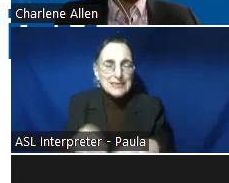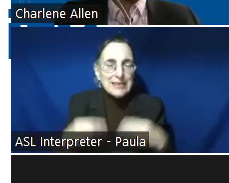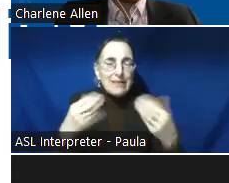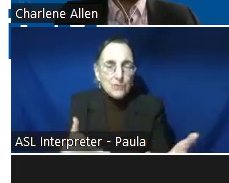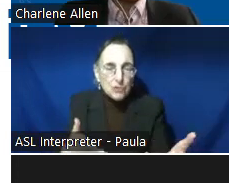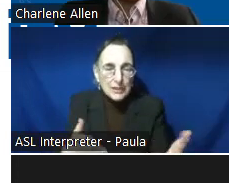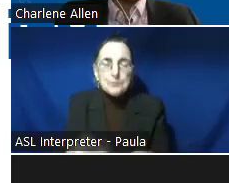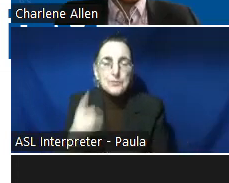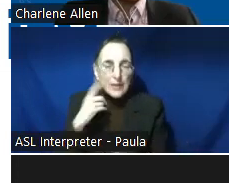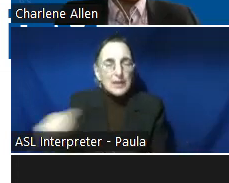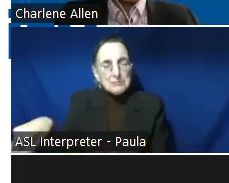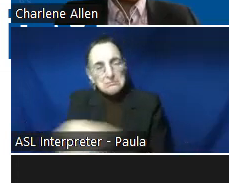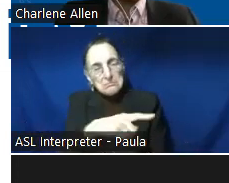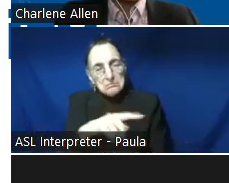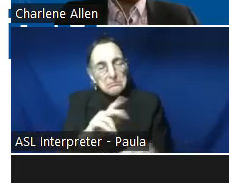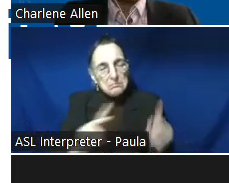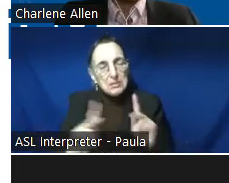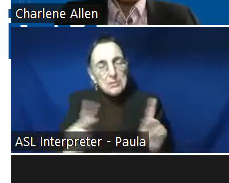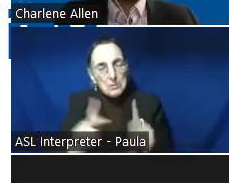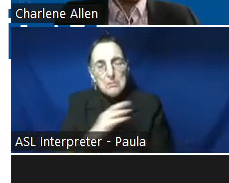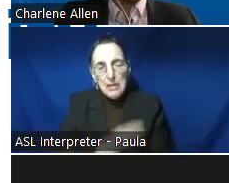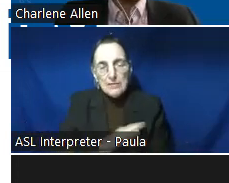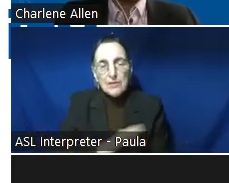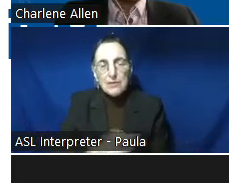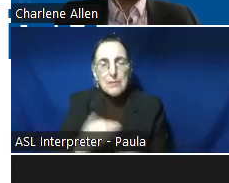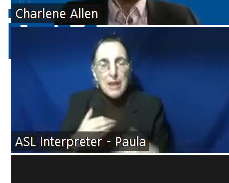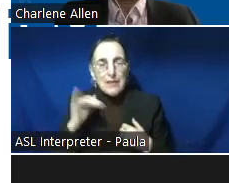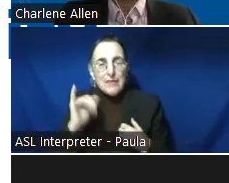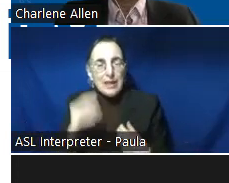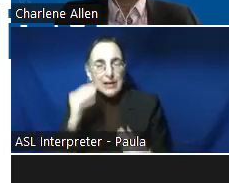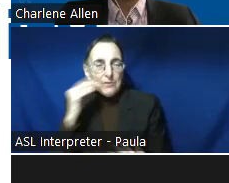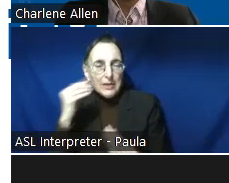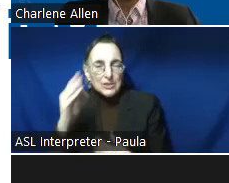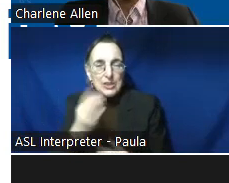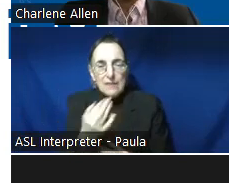would benefit from having that information in the chat so they can understand, as well.